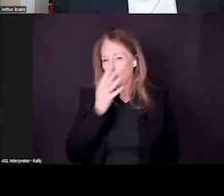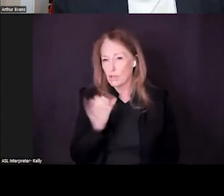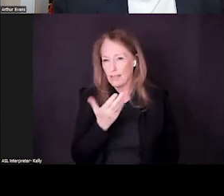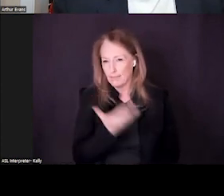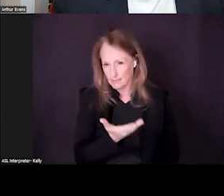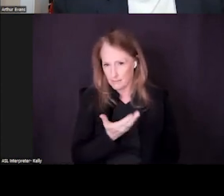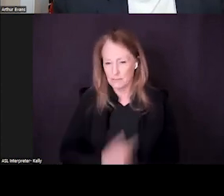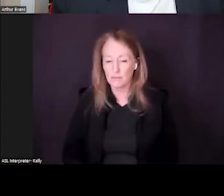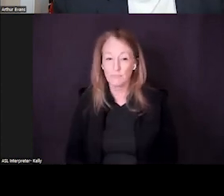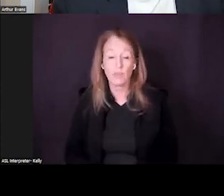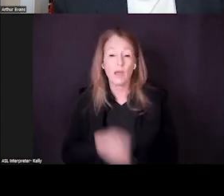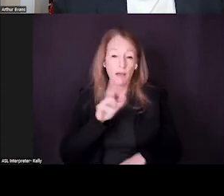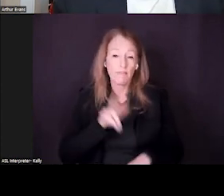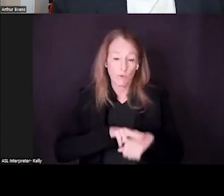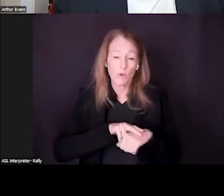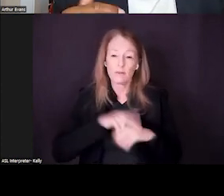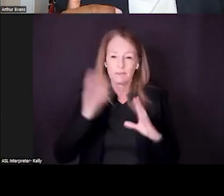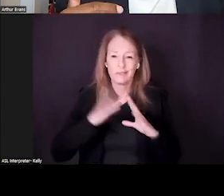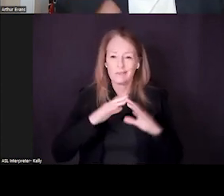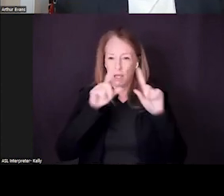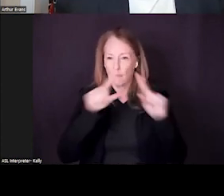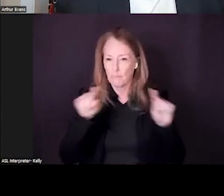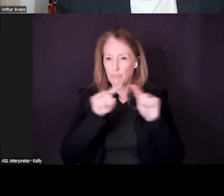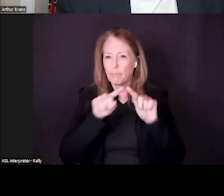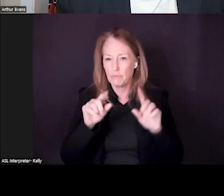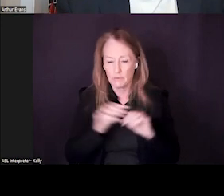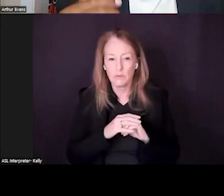AT THE TOP PART OF THE PYRAMID, WE NEED TO MAKE SURE THAT PEOPLE